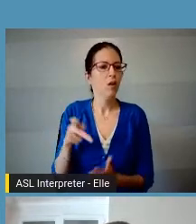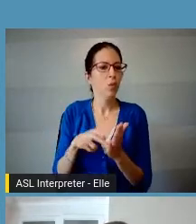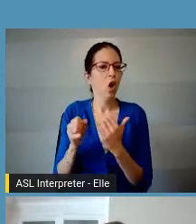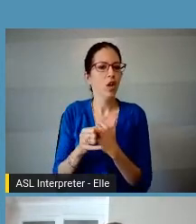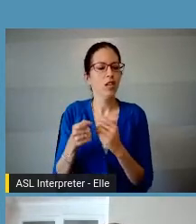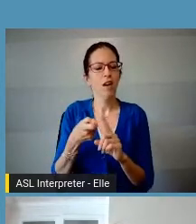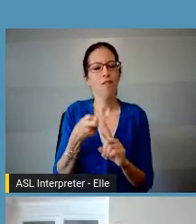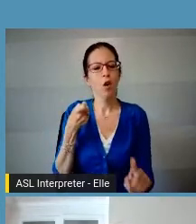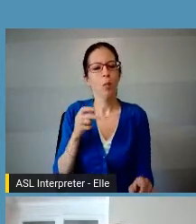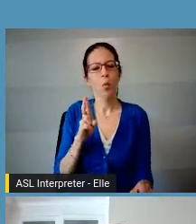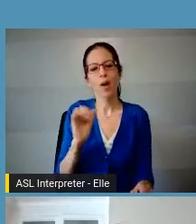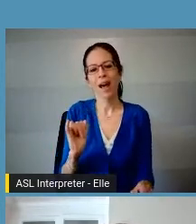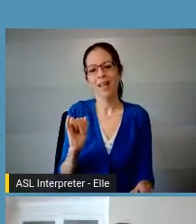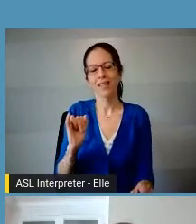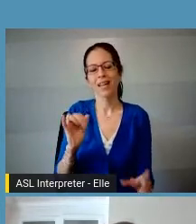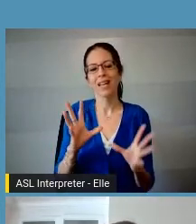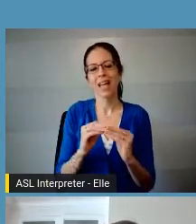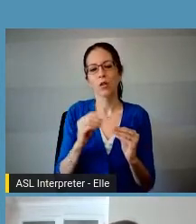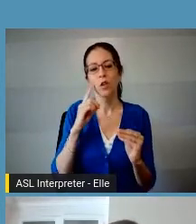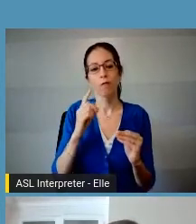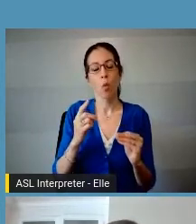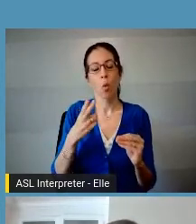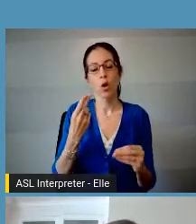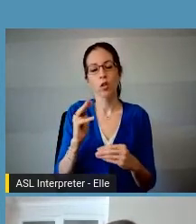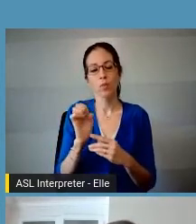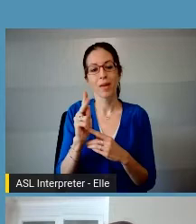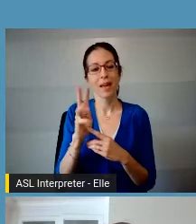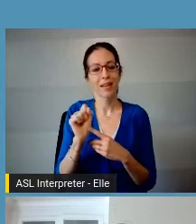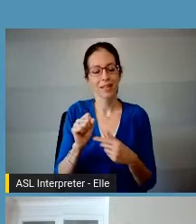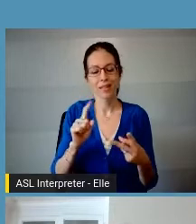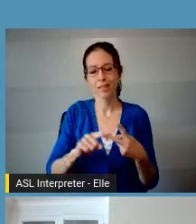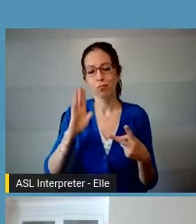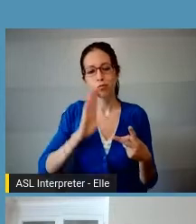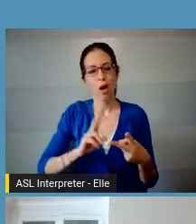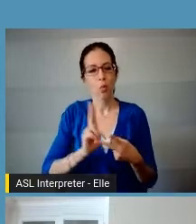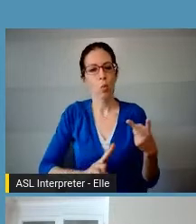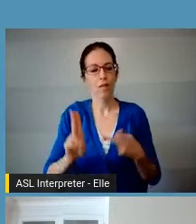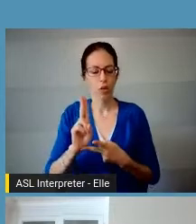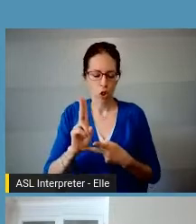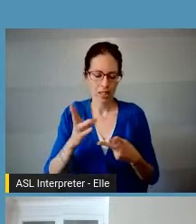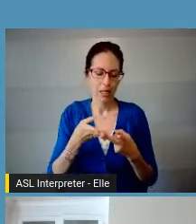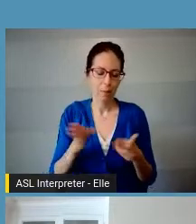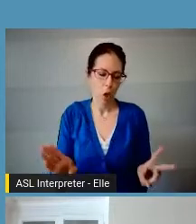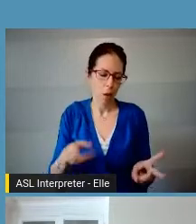humanities, Brown University public humanities program, the Rhode Island historical Society.